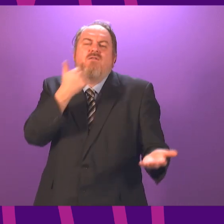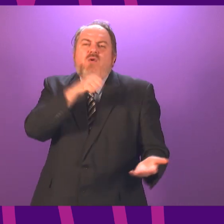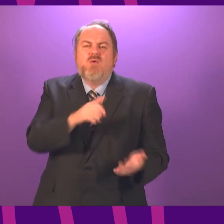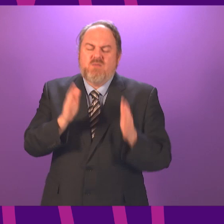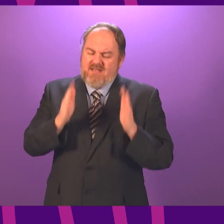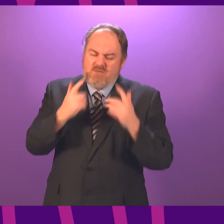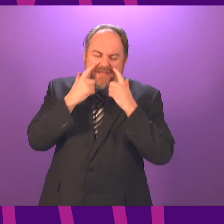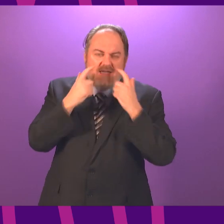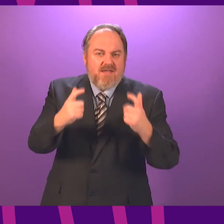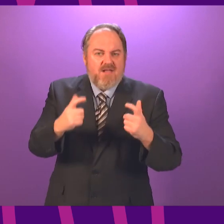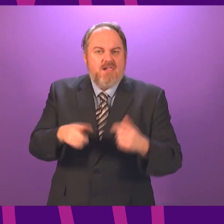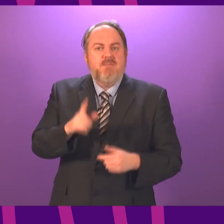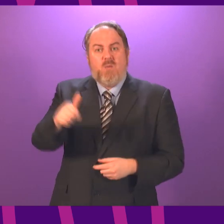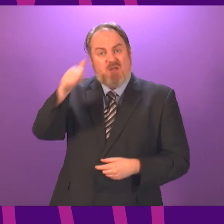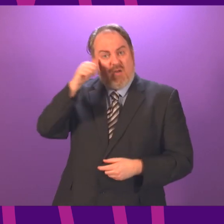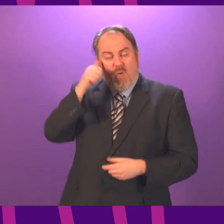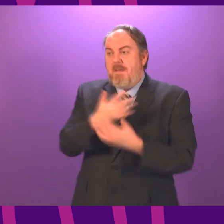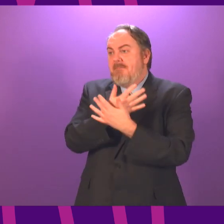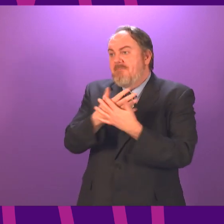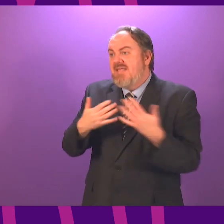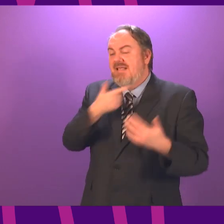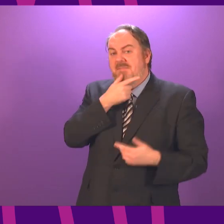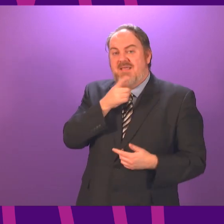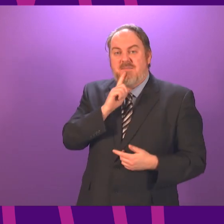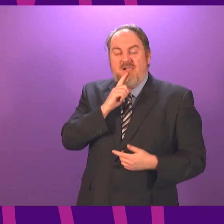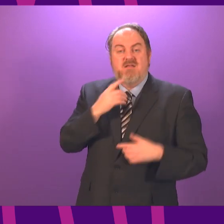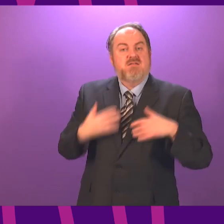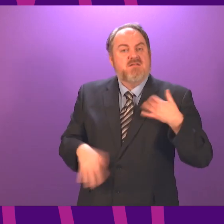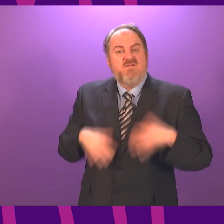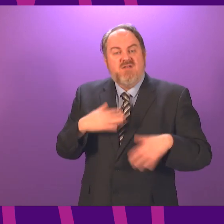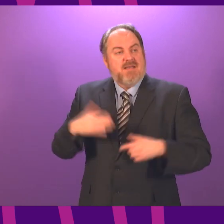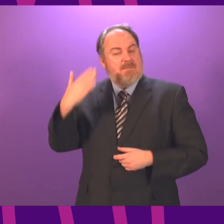such as the harm to mental health and education, and not just Covid. That is why we need to